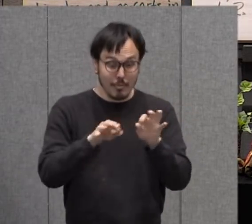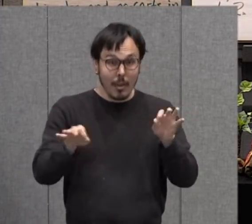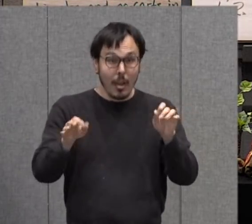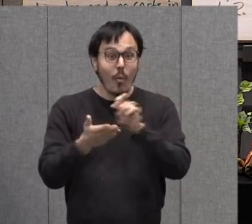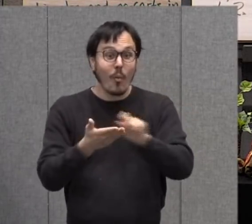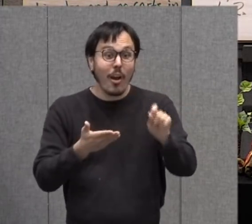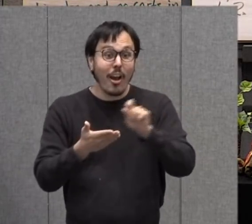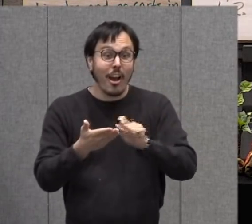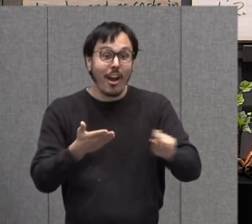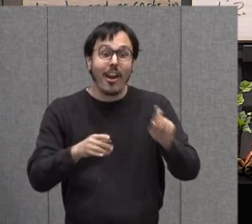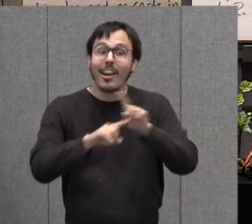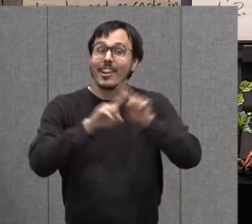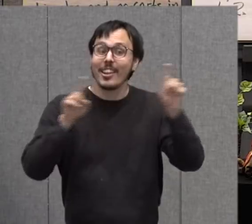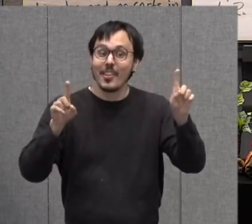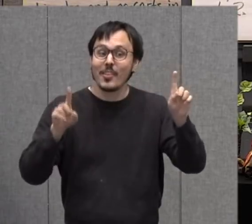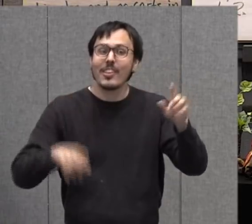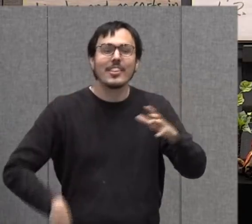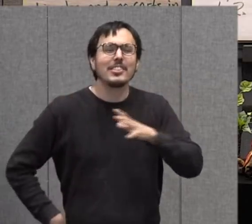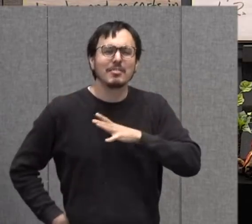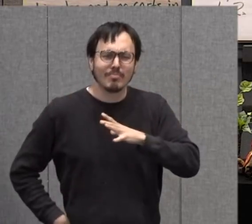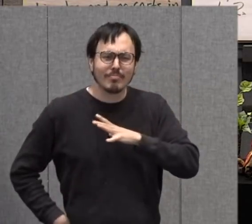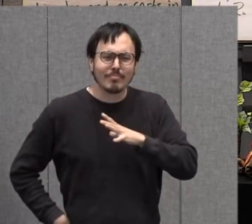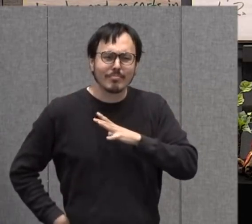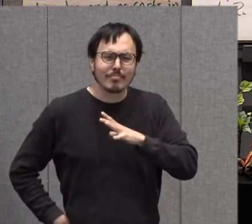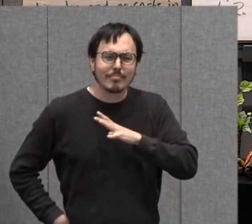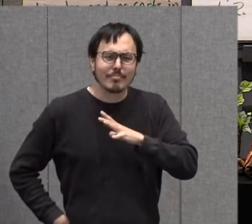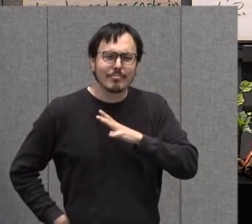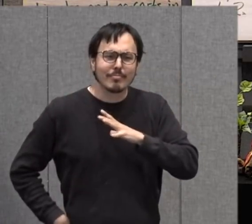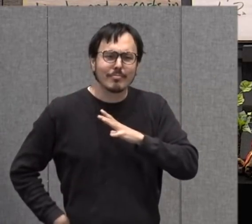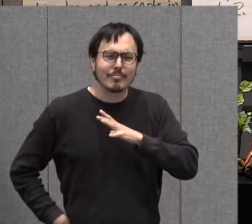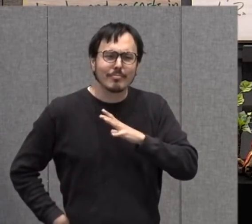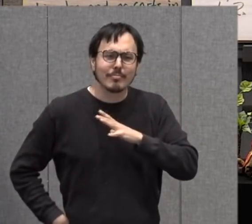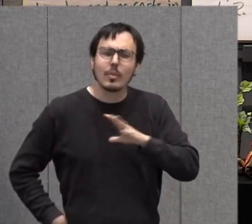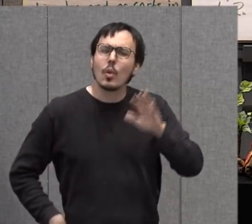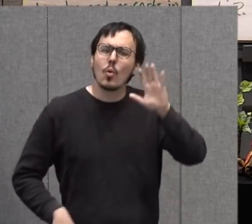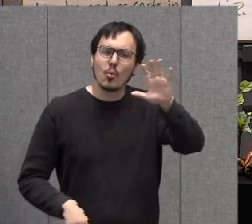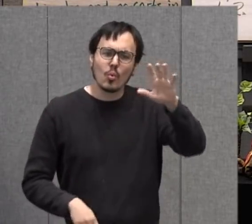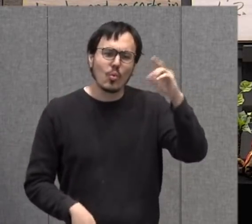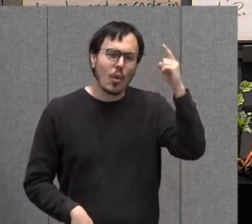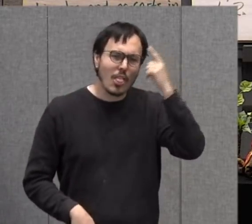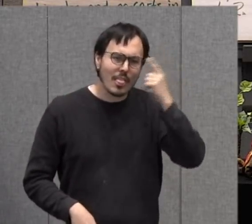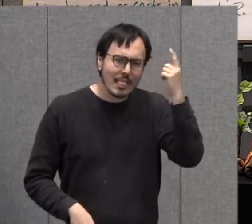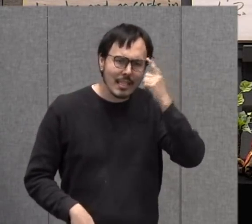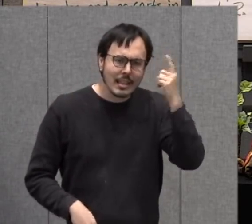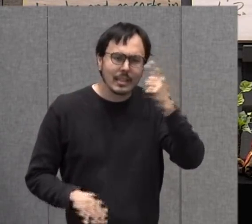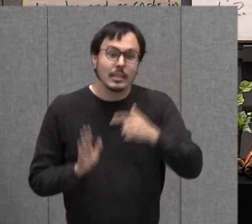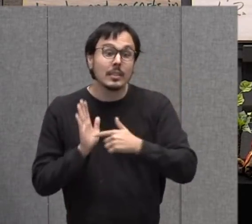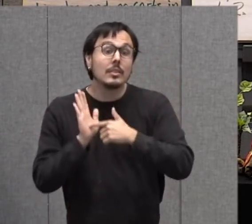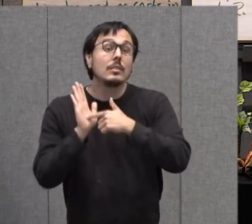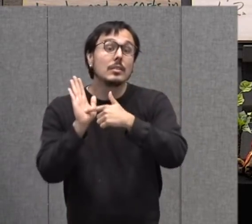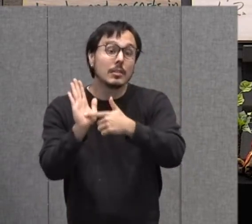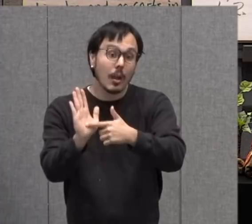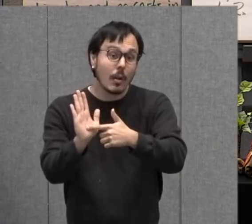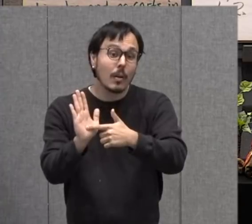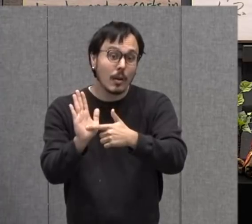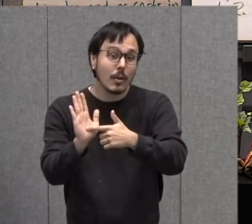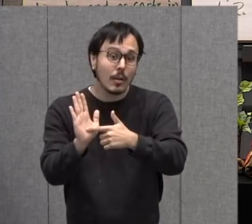Remember, you have your own thinking here of how you did it. This is how I did it. So, be honest.